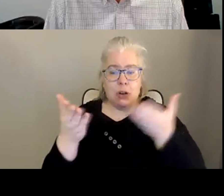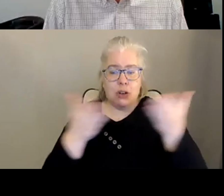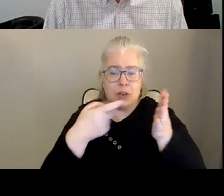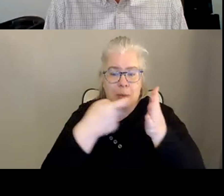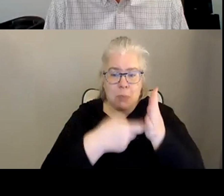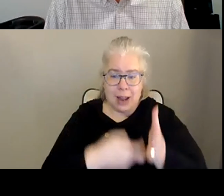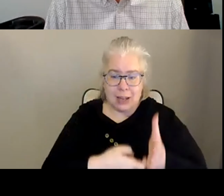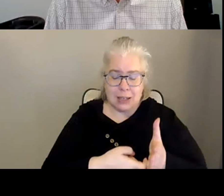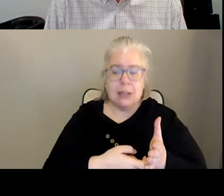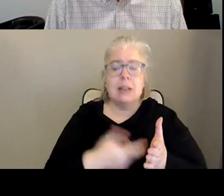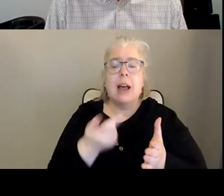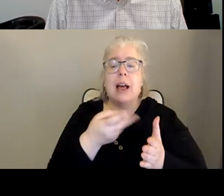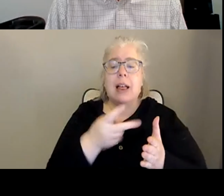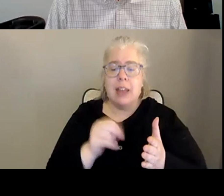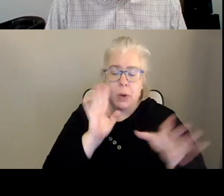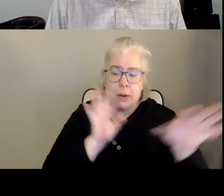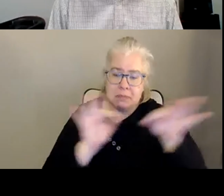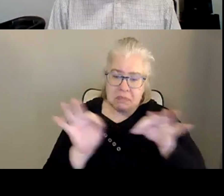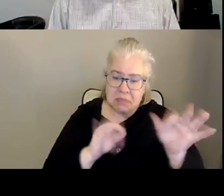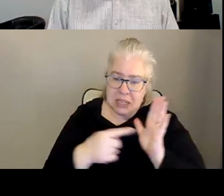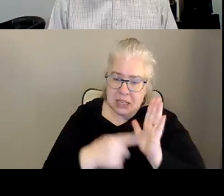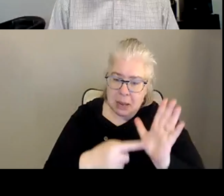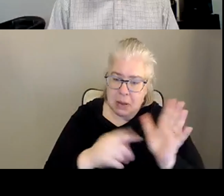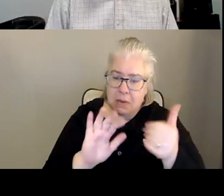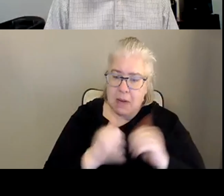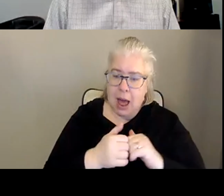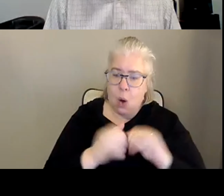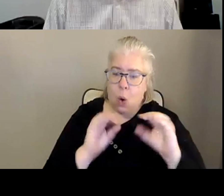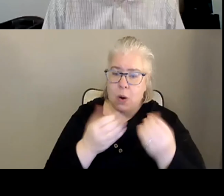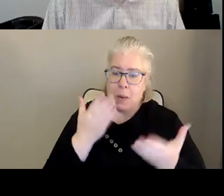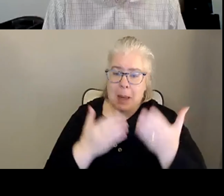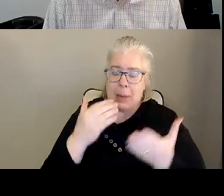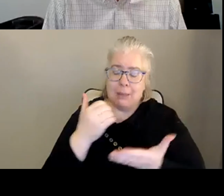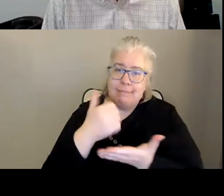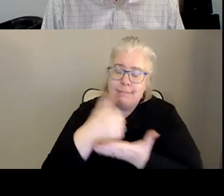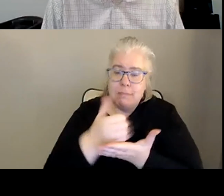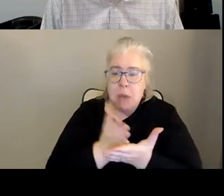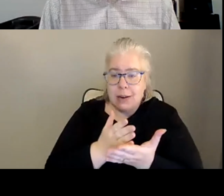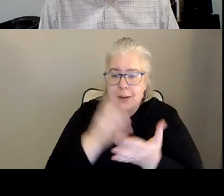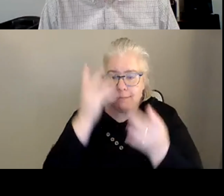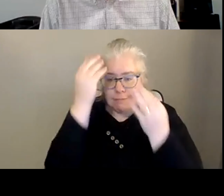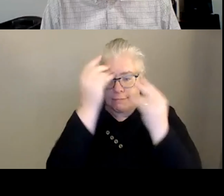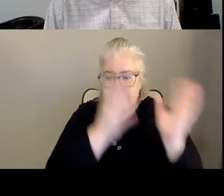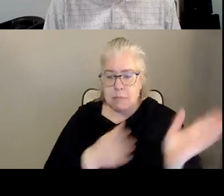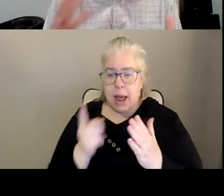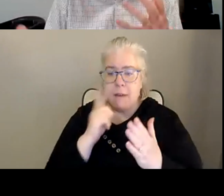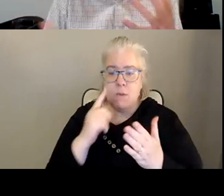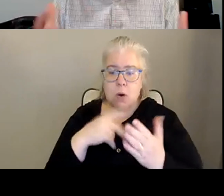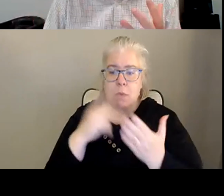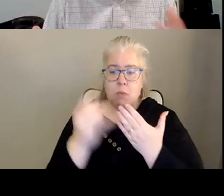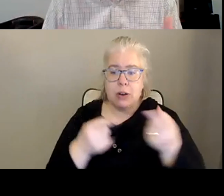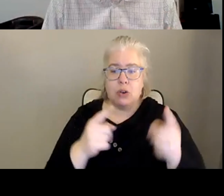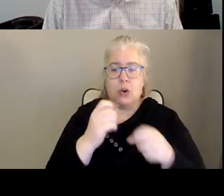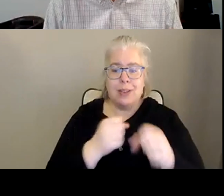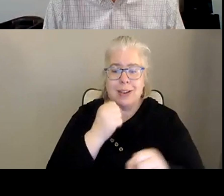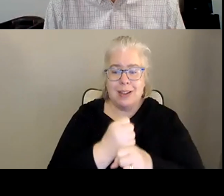She'll also walk you through an example of how an organization might budget for a few different projects during the year. I think this is just particularly important